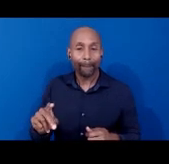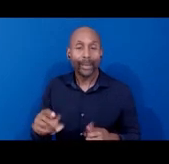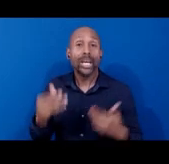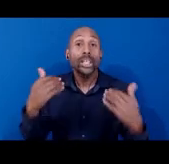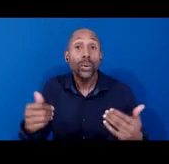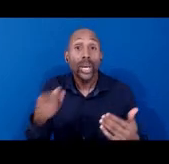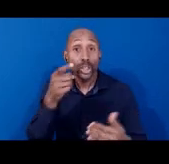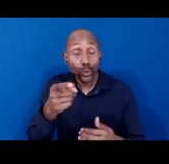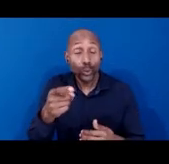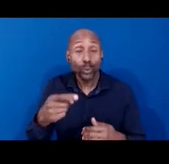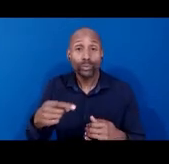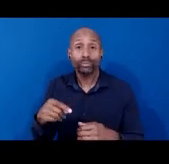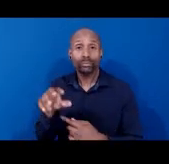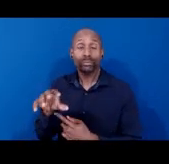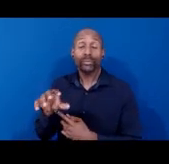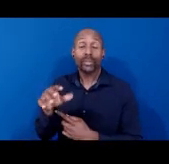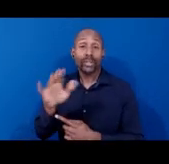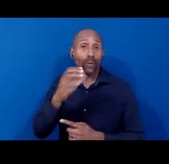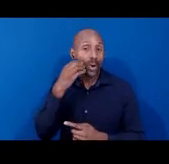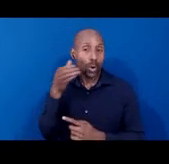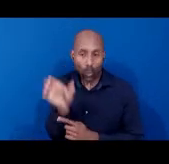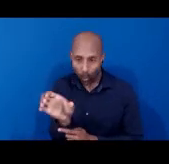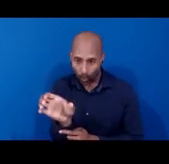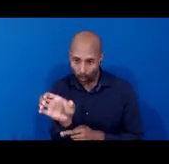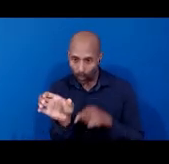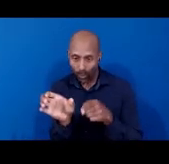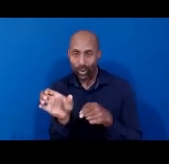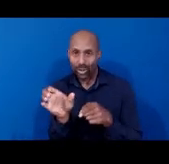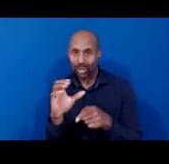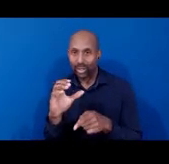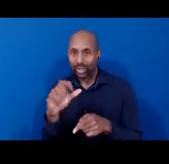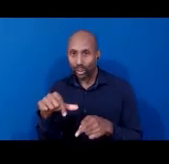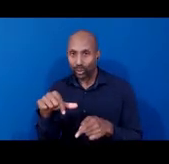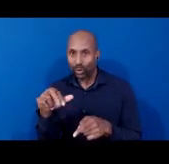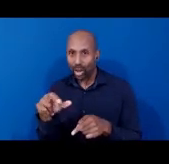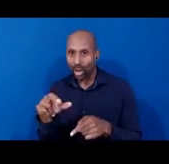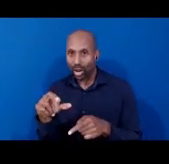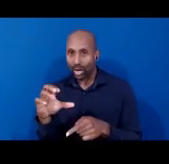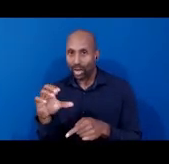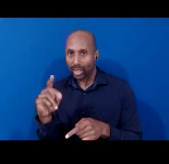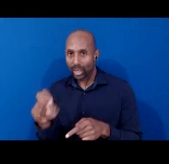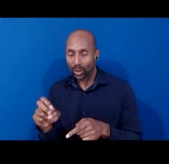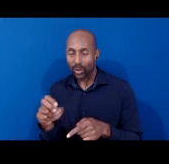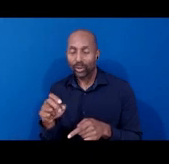and see how you might also leverage this map as a tool for your use in your own setting.